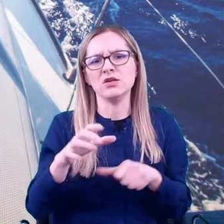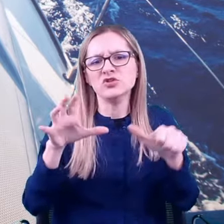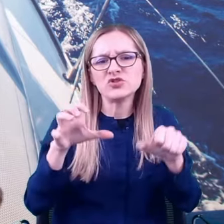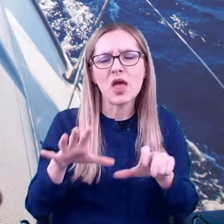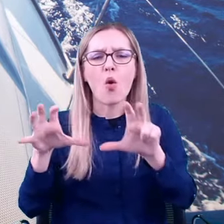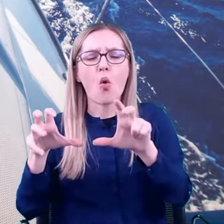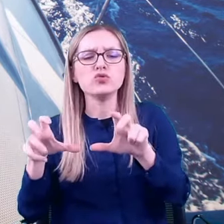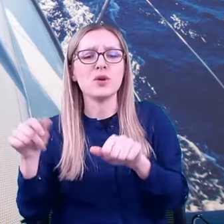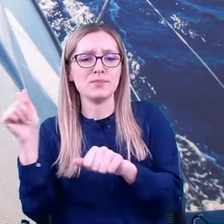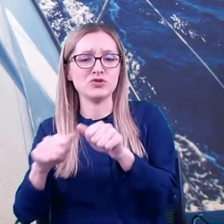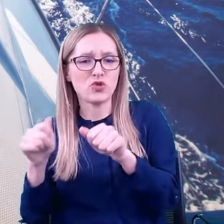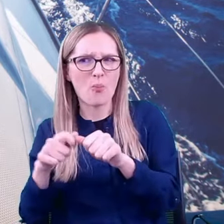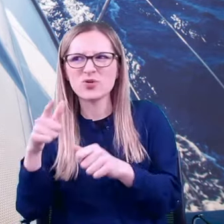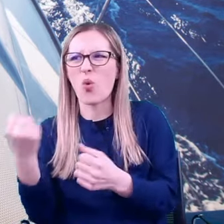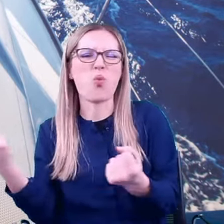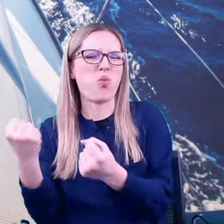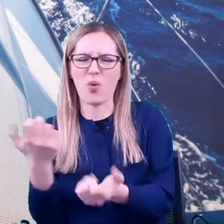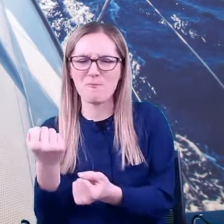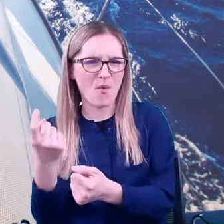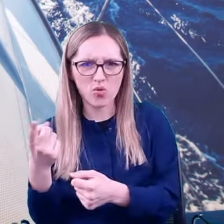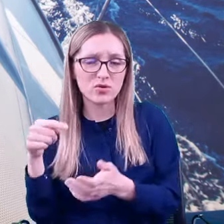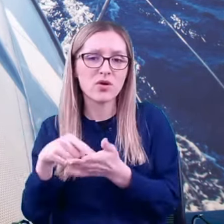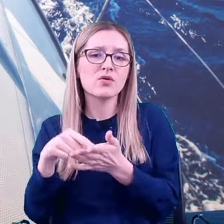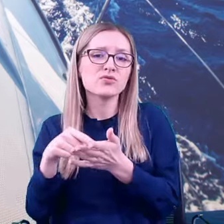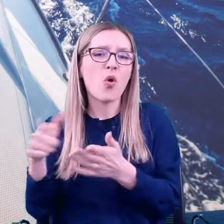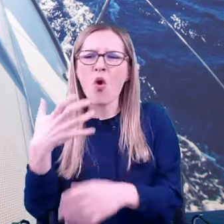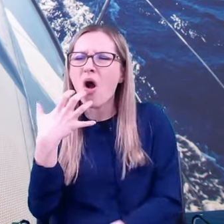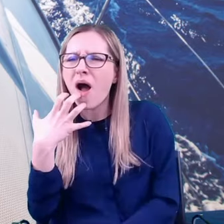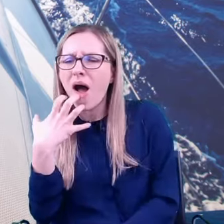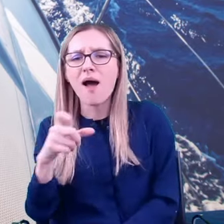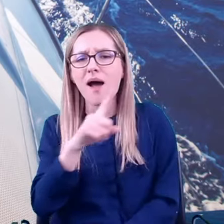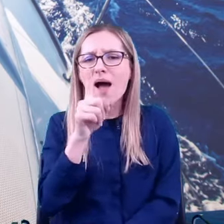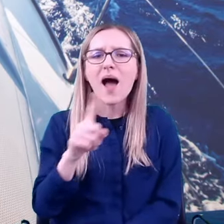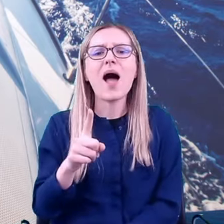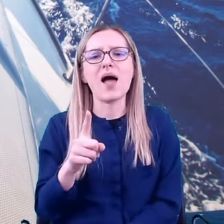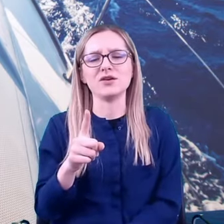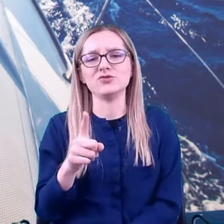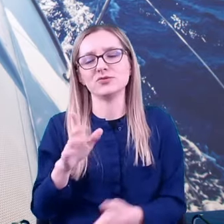As you can imagine, working with such a hot cell in a bus